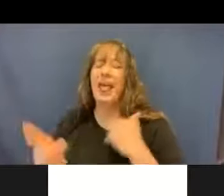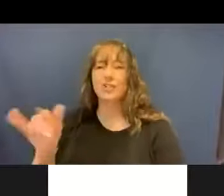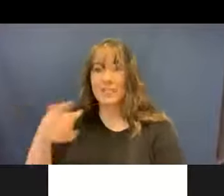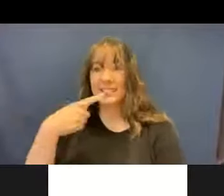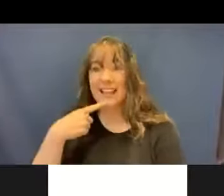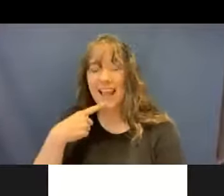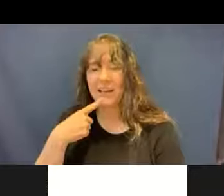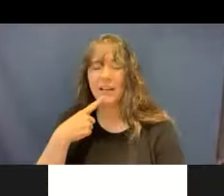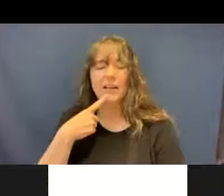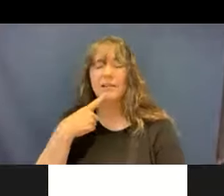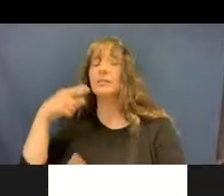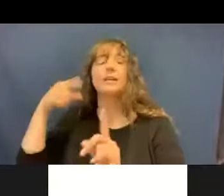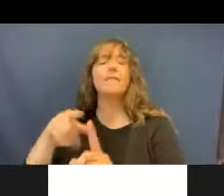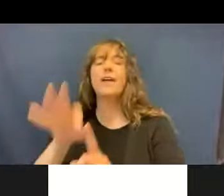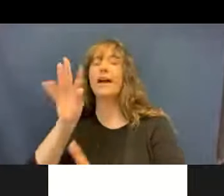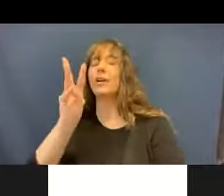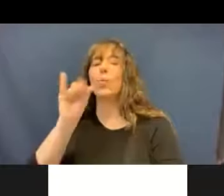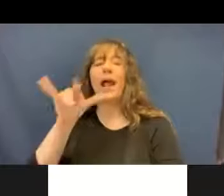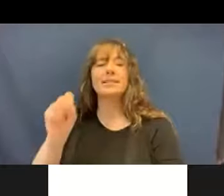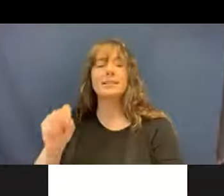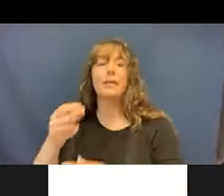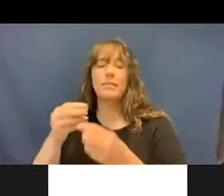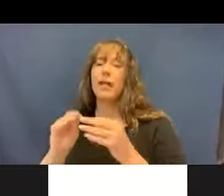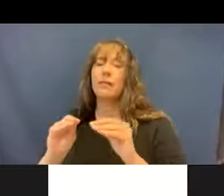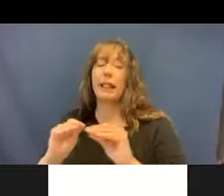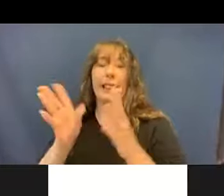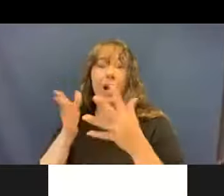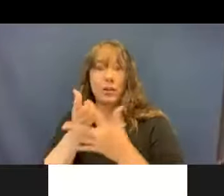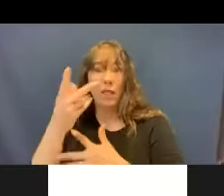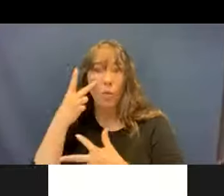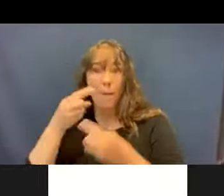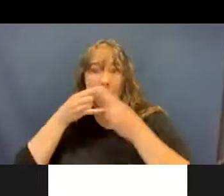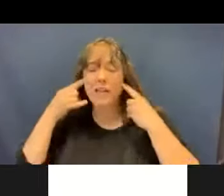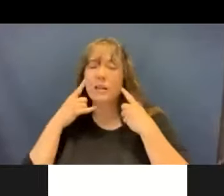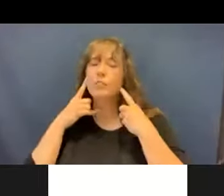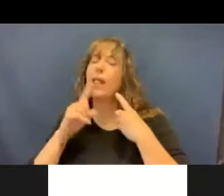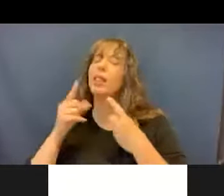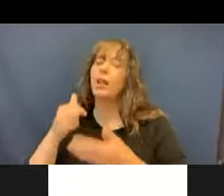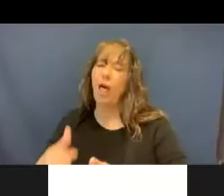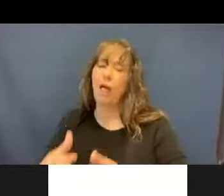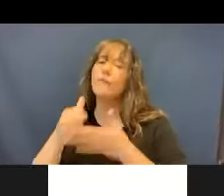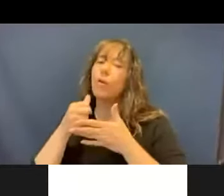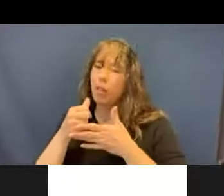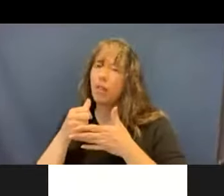all about just finding ways. The clear masks have been super helpful. But other than that,